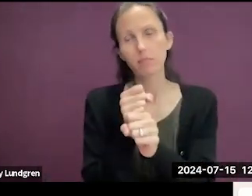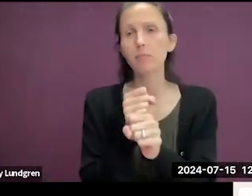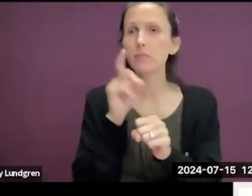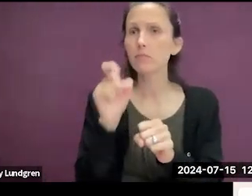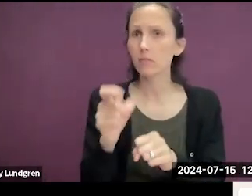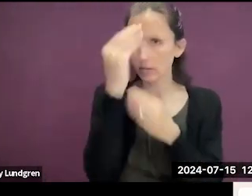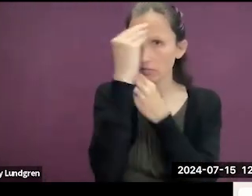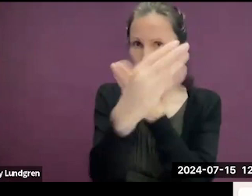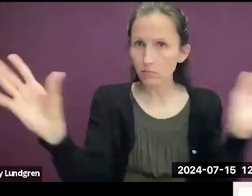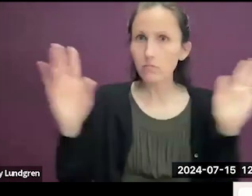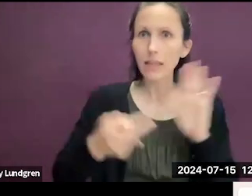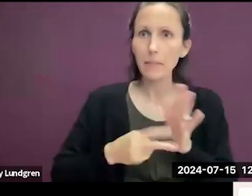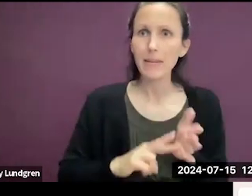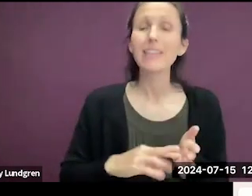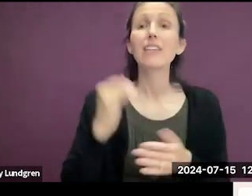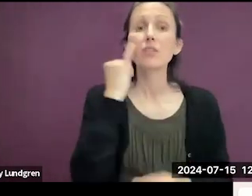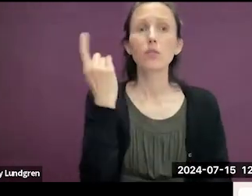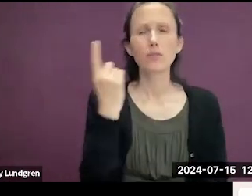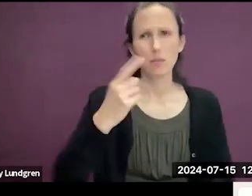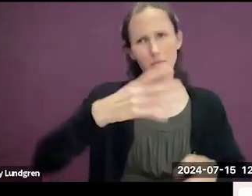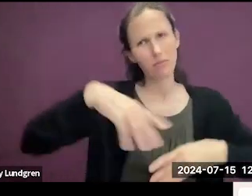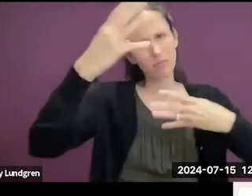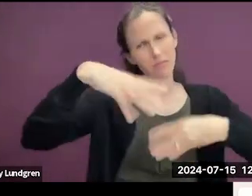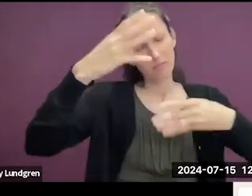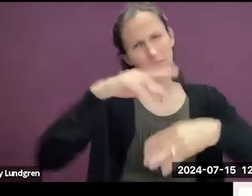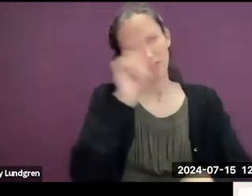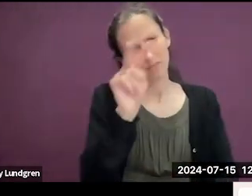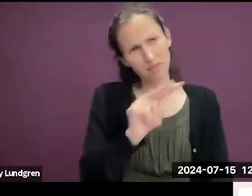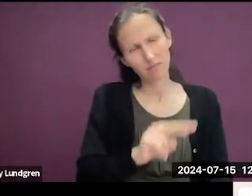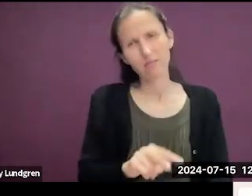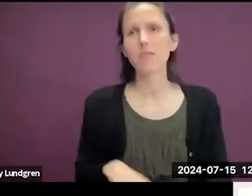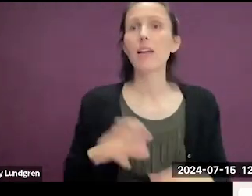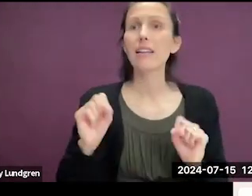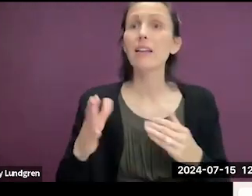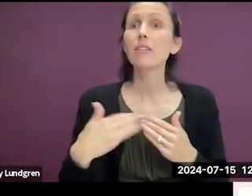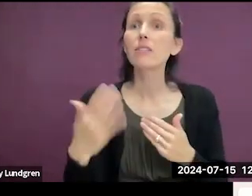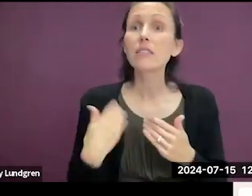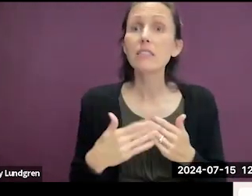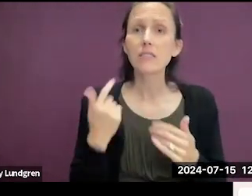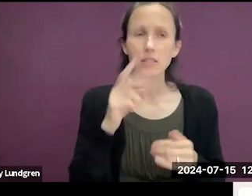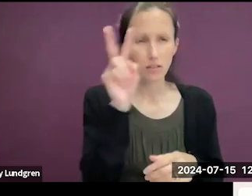so that if we're trying to navigate through our document, we can quickly and easily find the slide